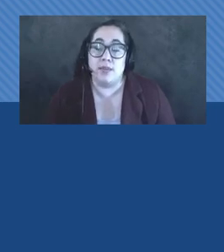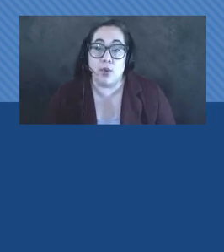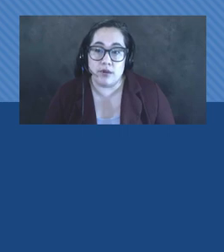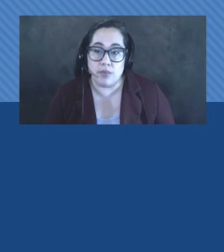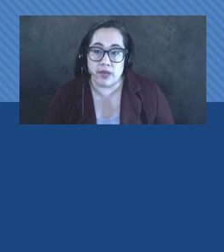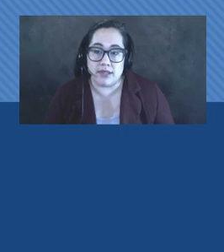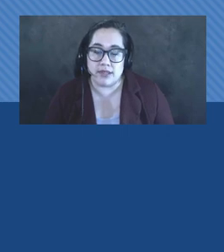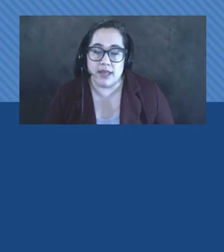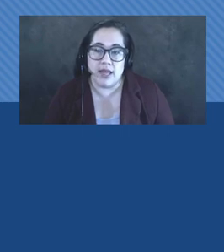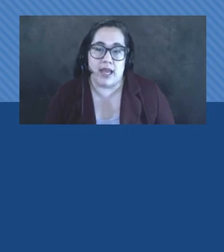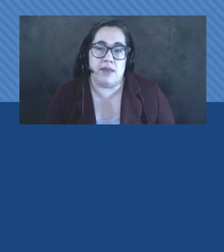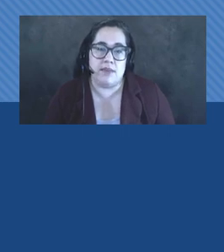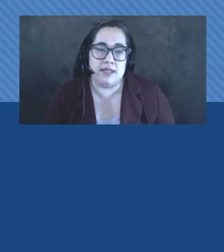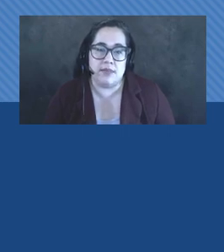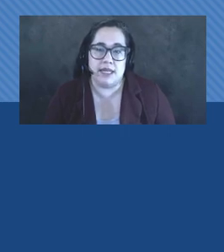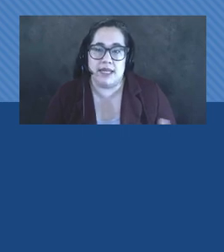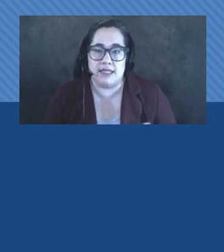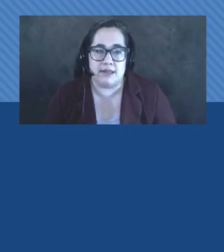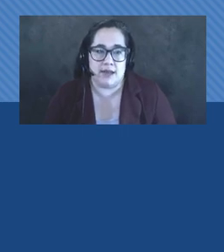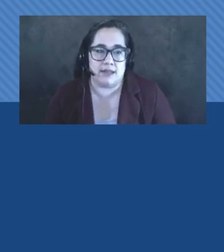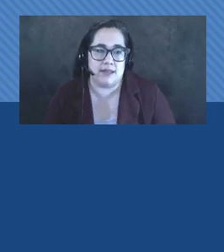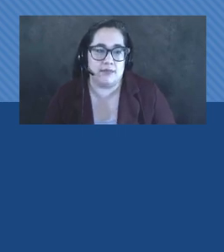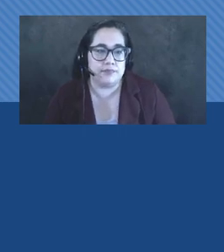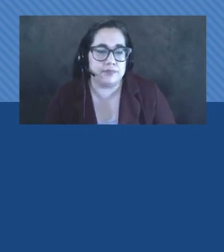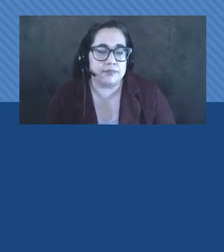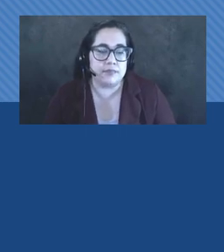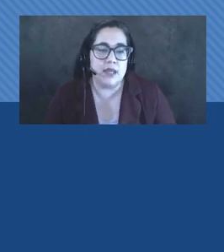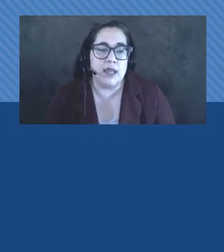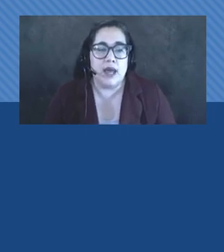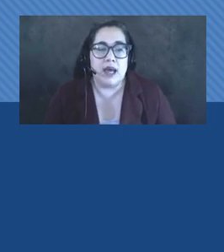important points and maybe some connecting dots. A